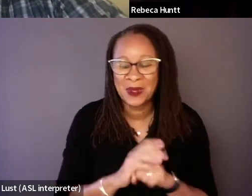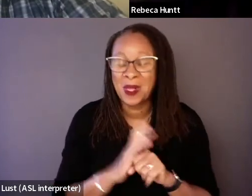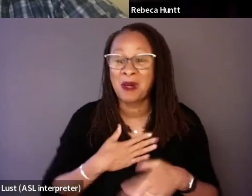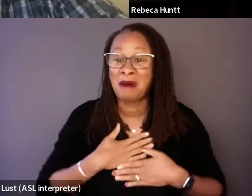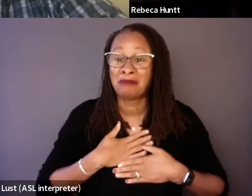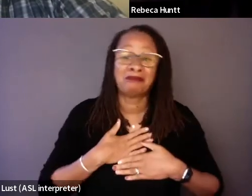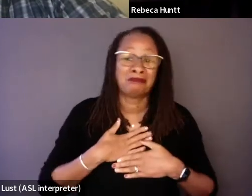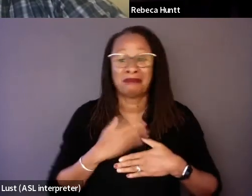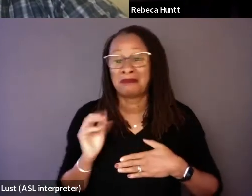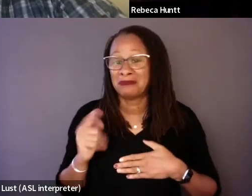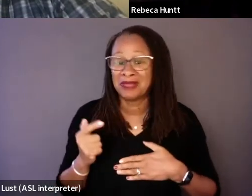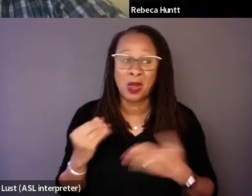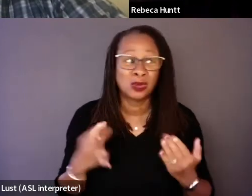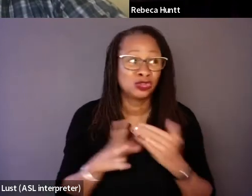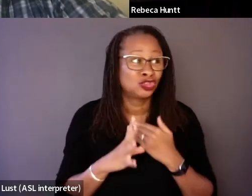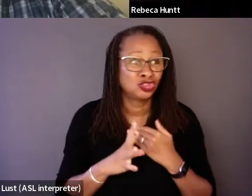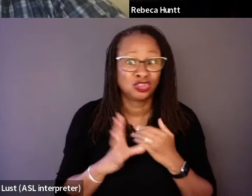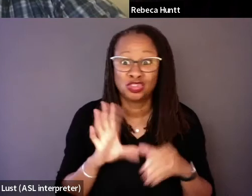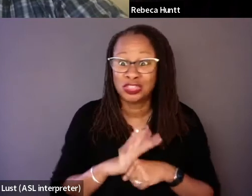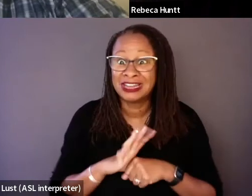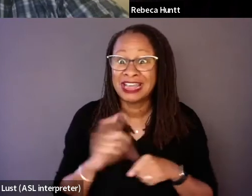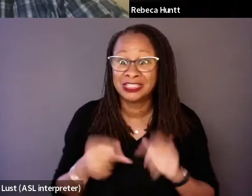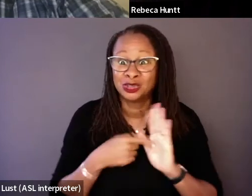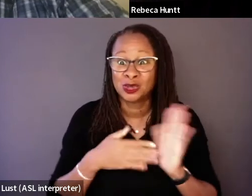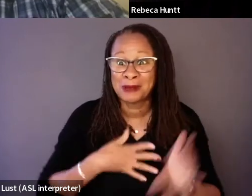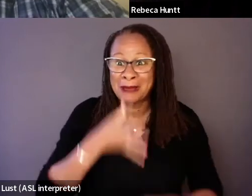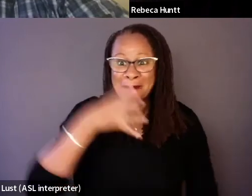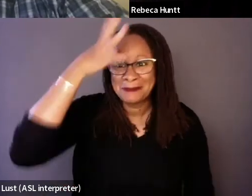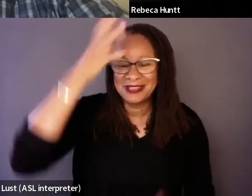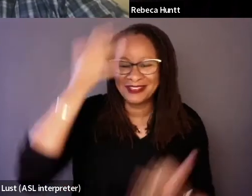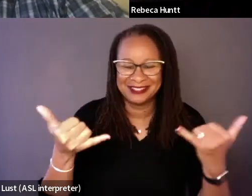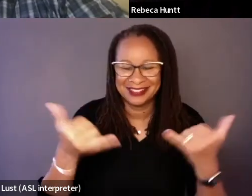have to show it to my parents now because I hadn't thought about it.